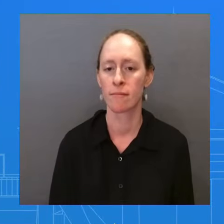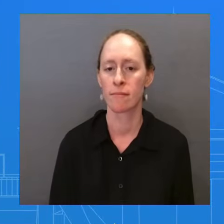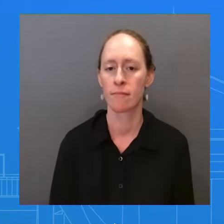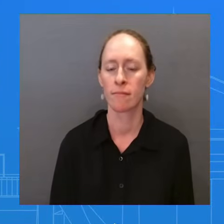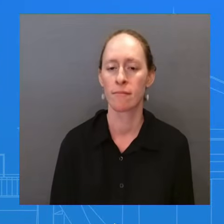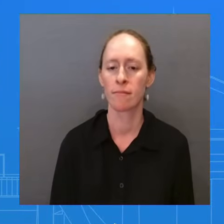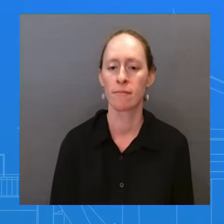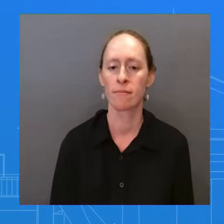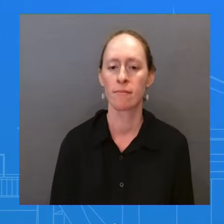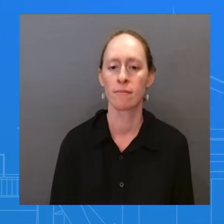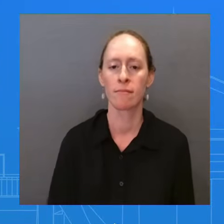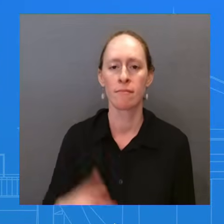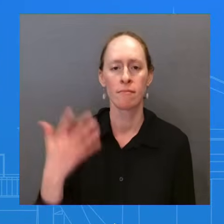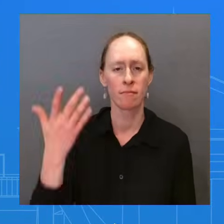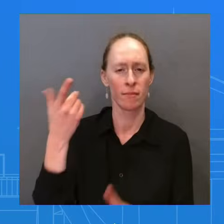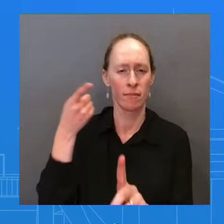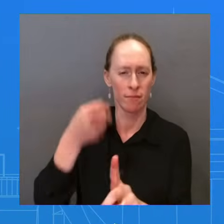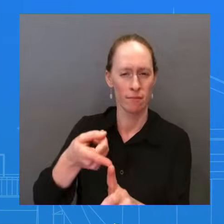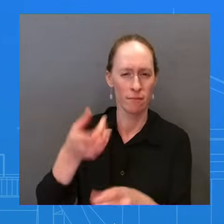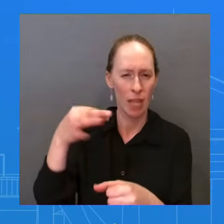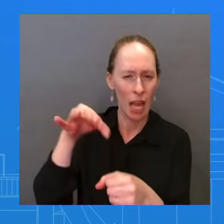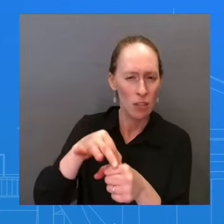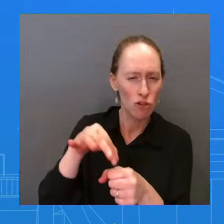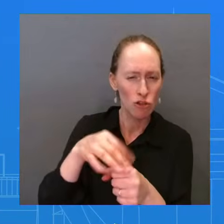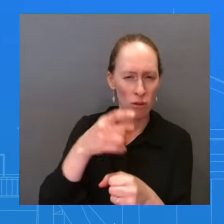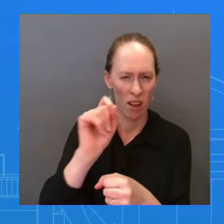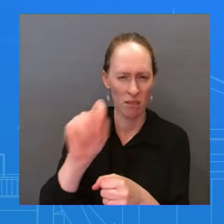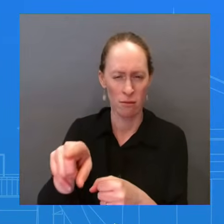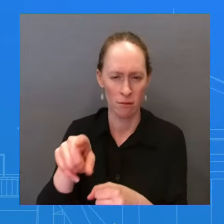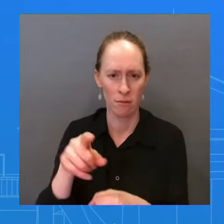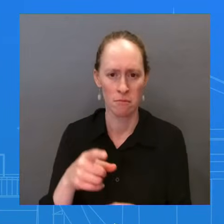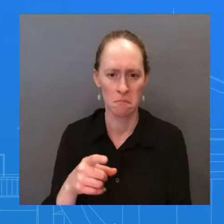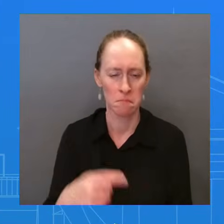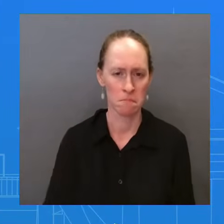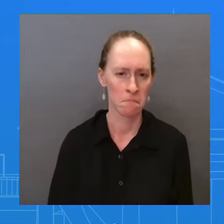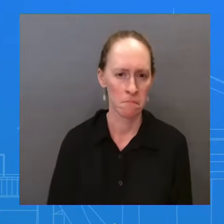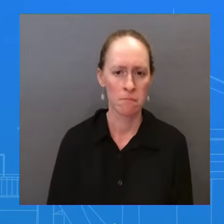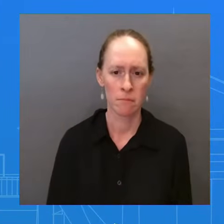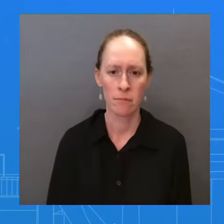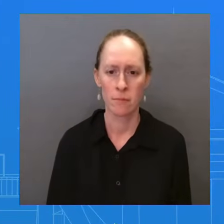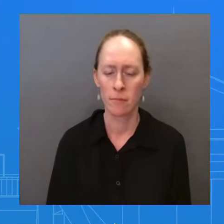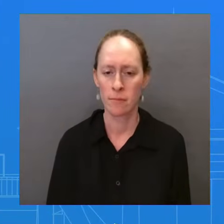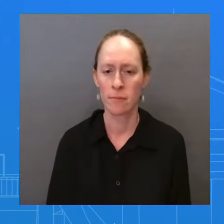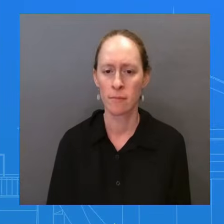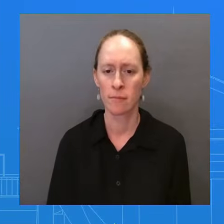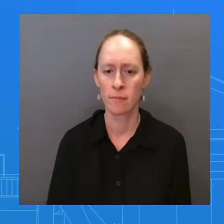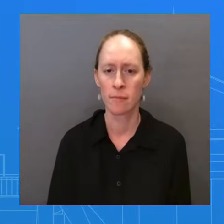demanding an election under a neutral caretaker government? So what is your comment about all this? Mr. Kirby: You're going to have to let me refer you